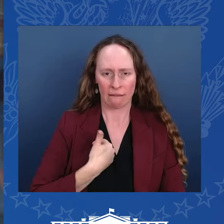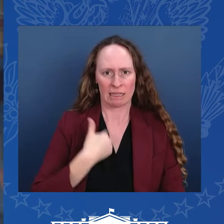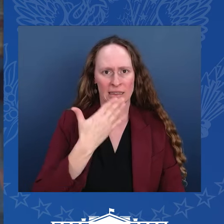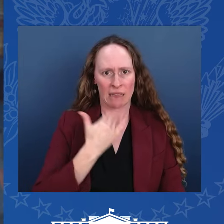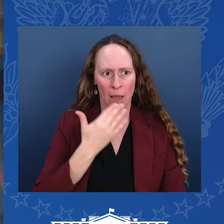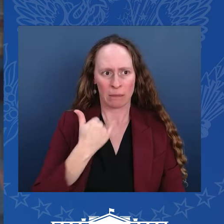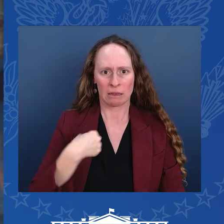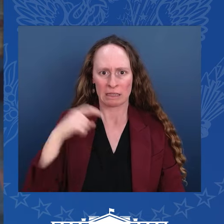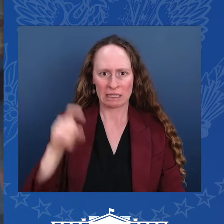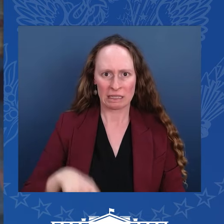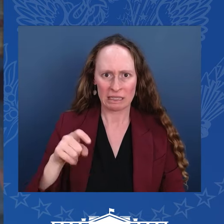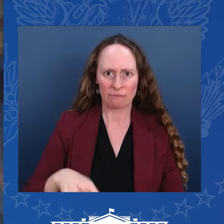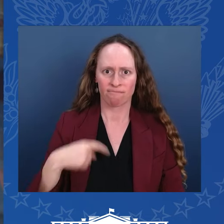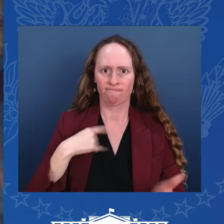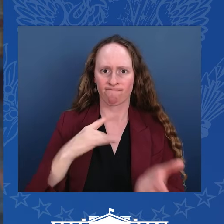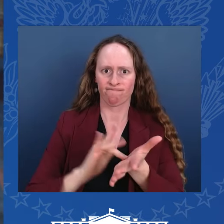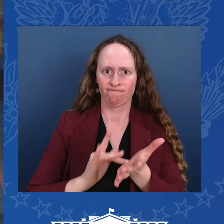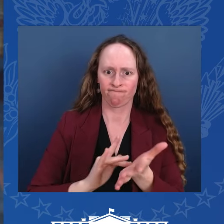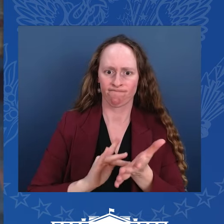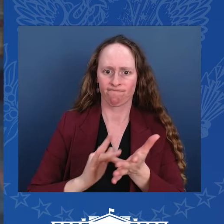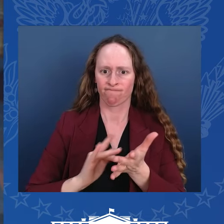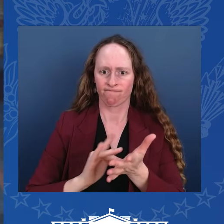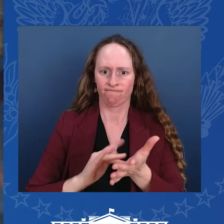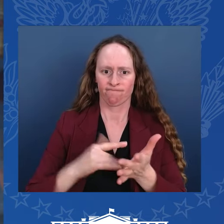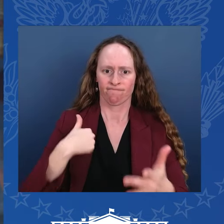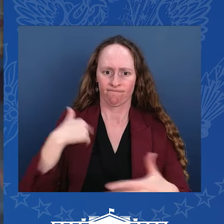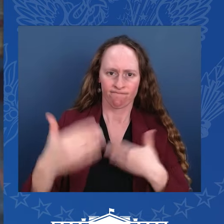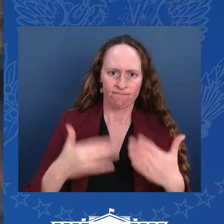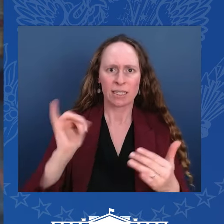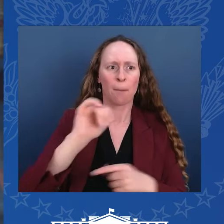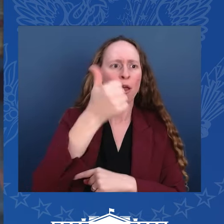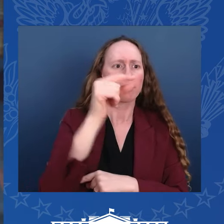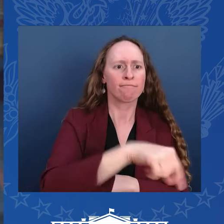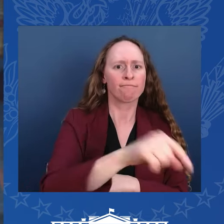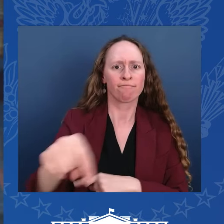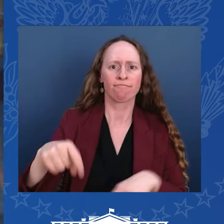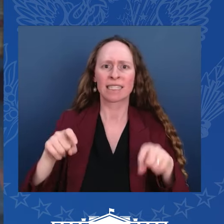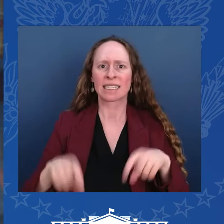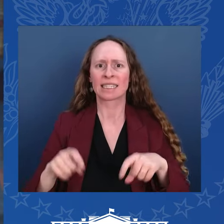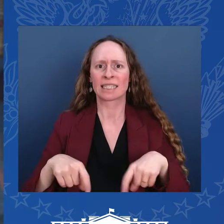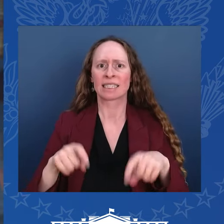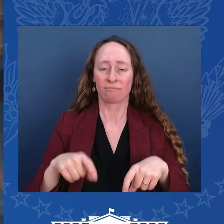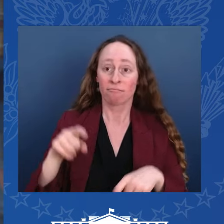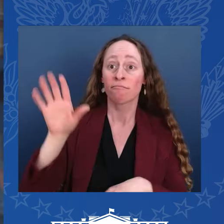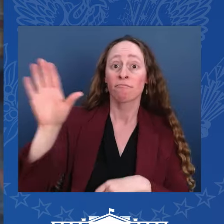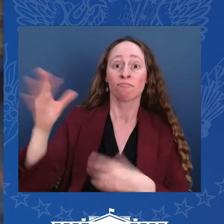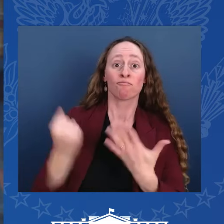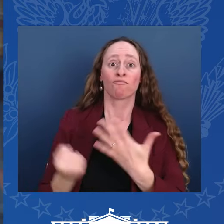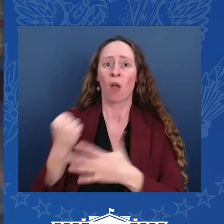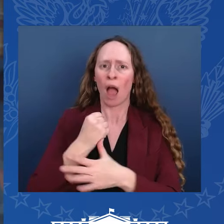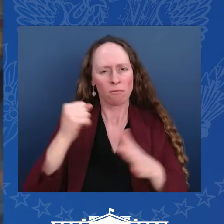of President Biden's priorities and focus on making our lives better. He is a good man of character.